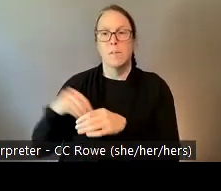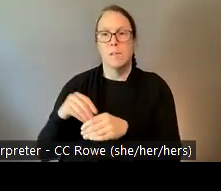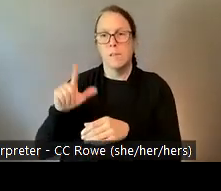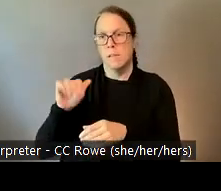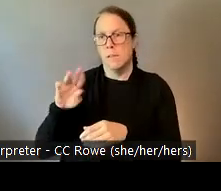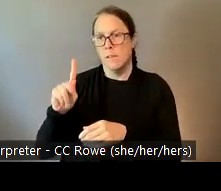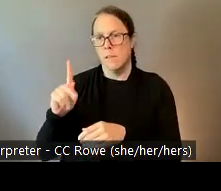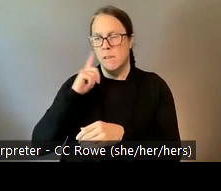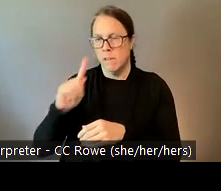in the resources.